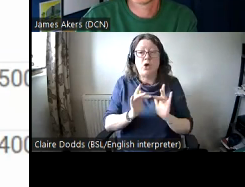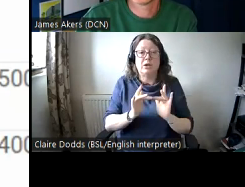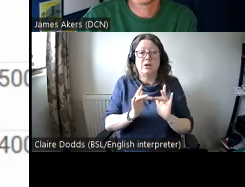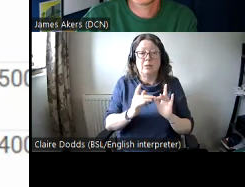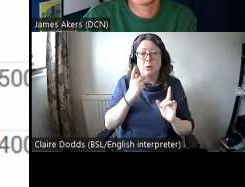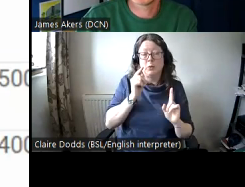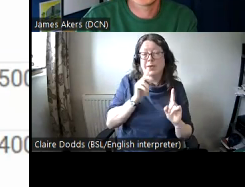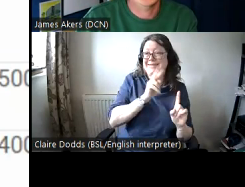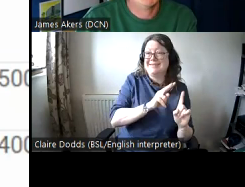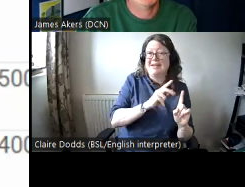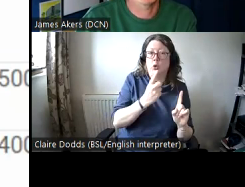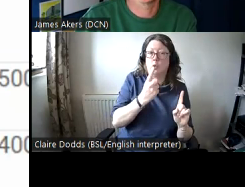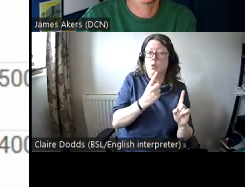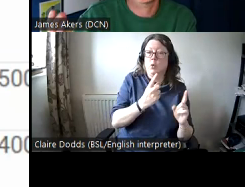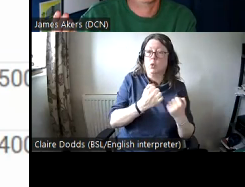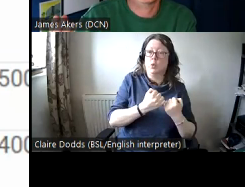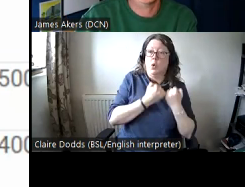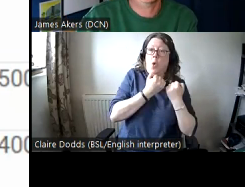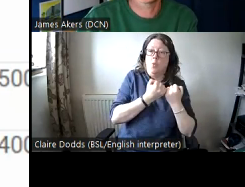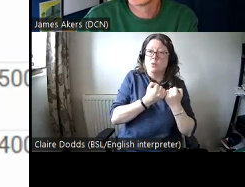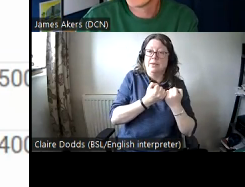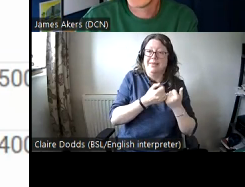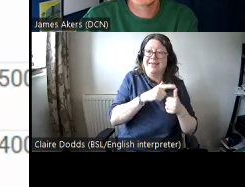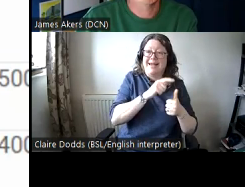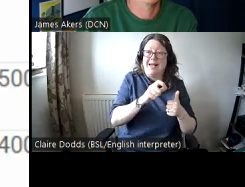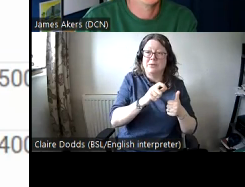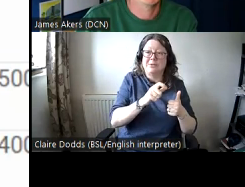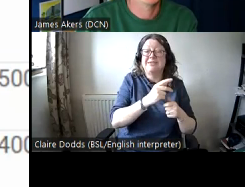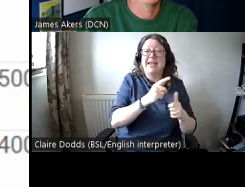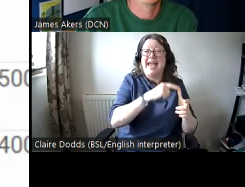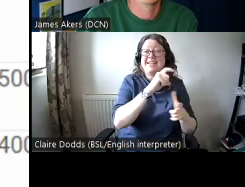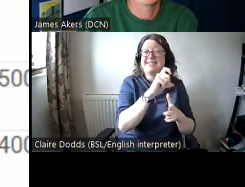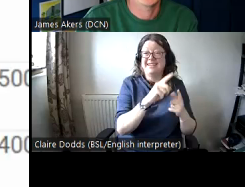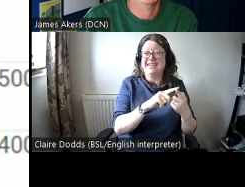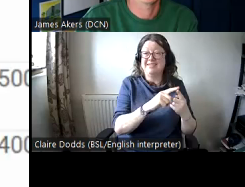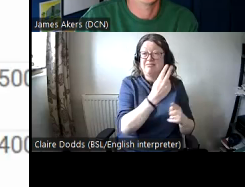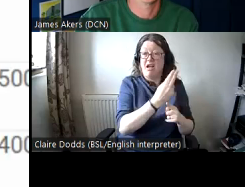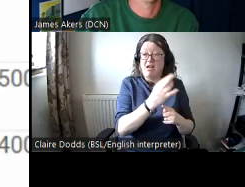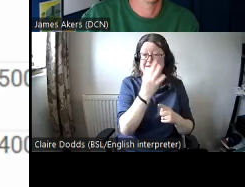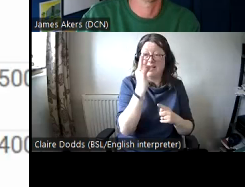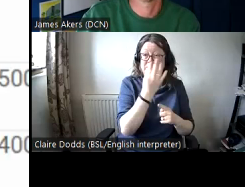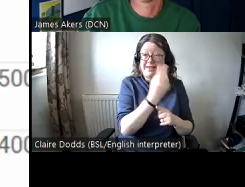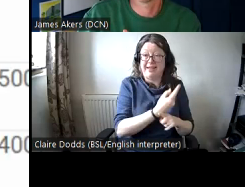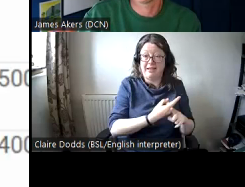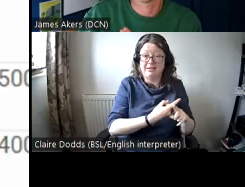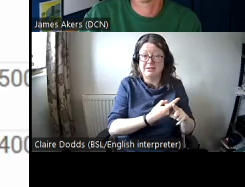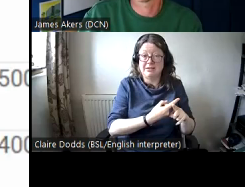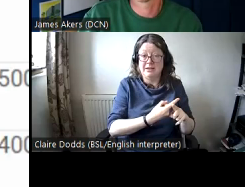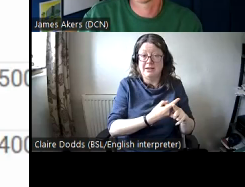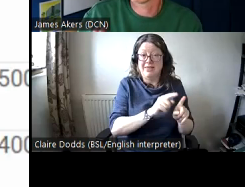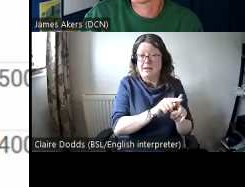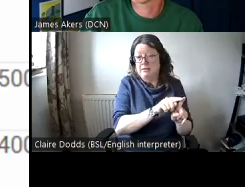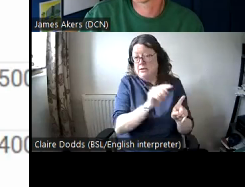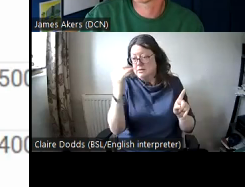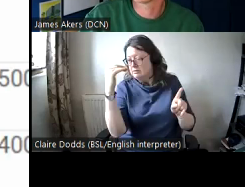At the account level is Arts Council England. Then the property level we have is Digital Culture Network. We have our different properties.